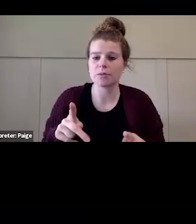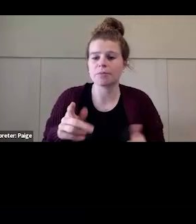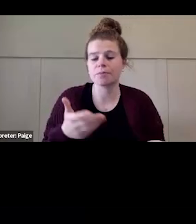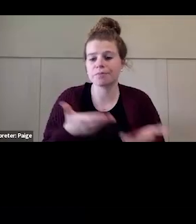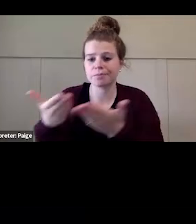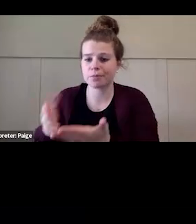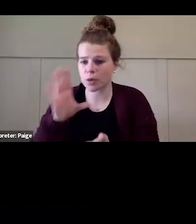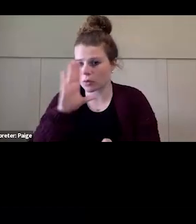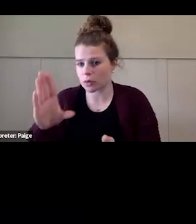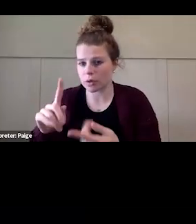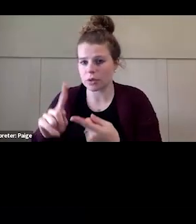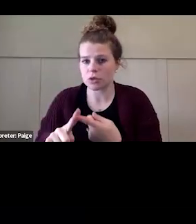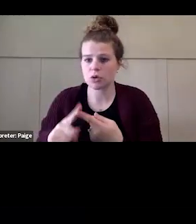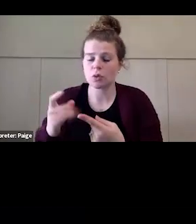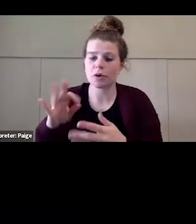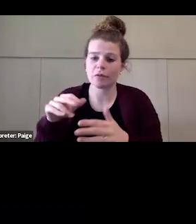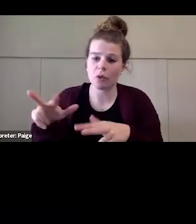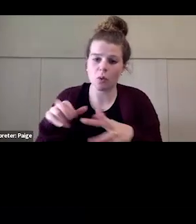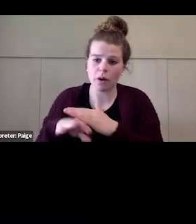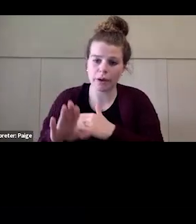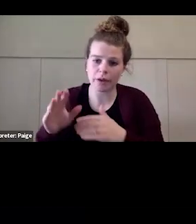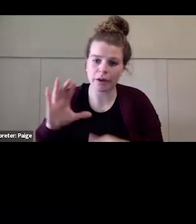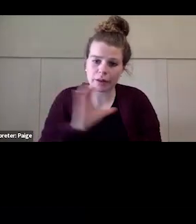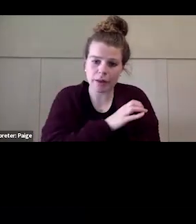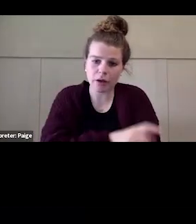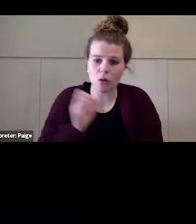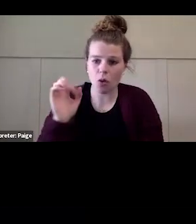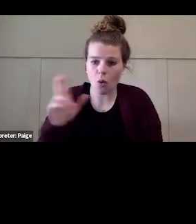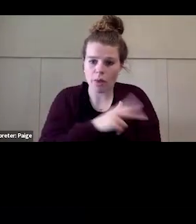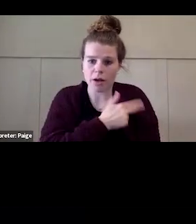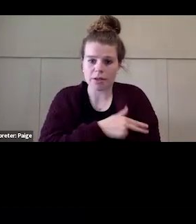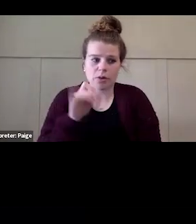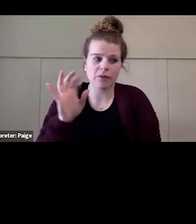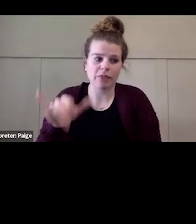to one of the walk-in clinics here or the hospital if that's what's needed?